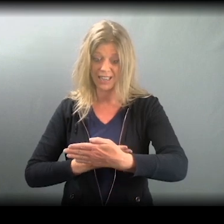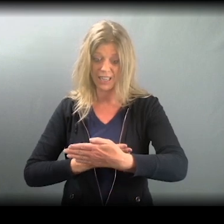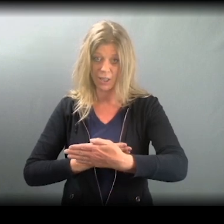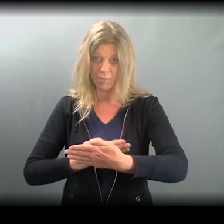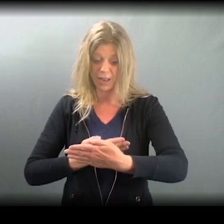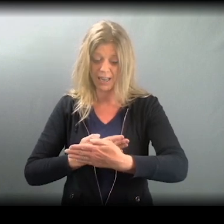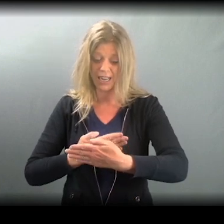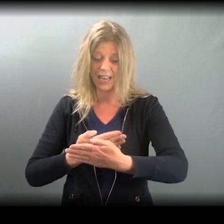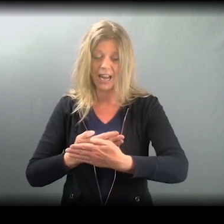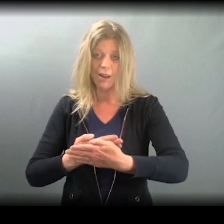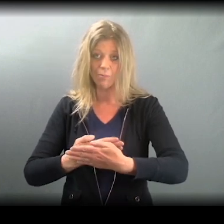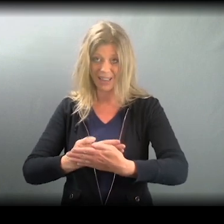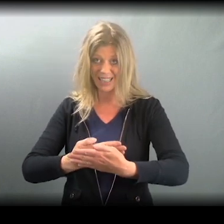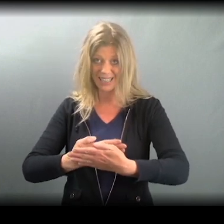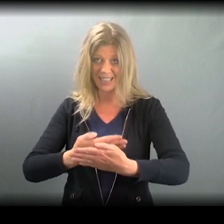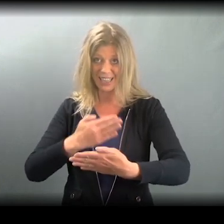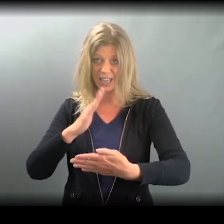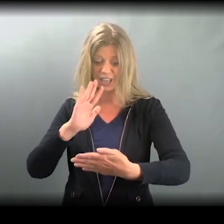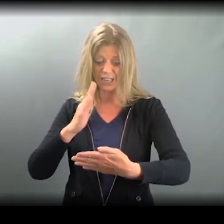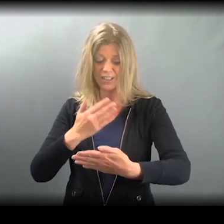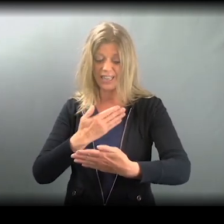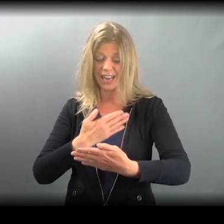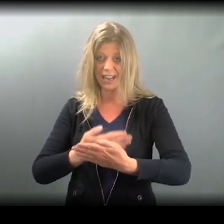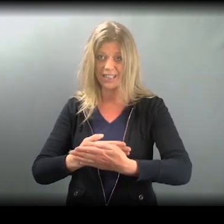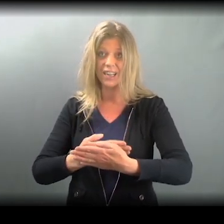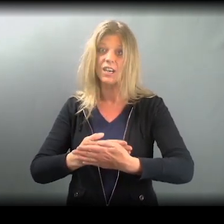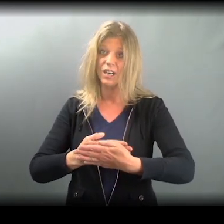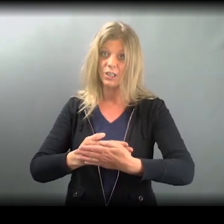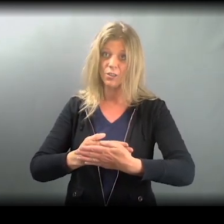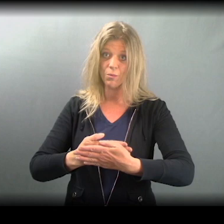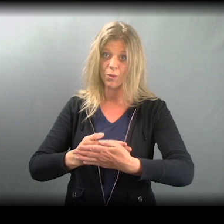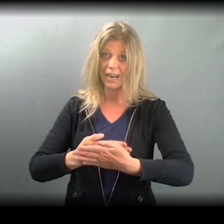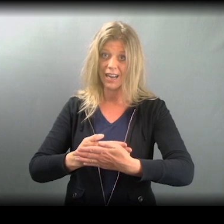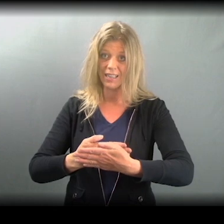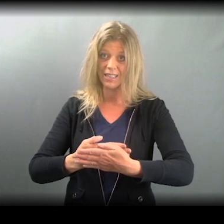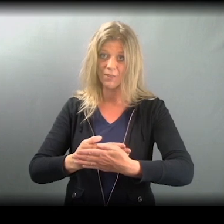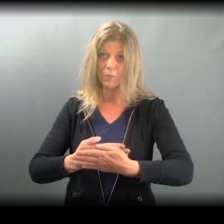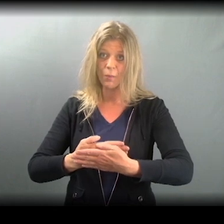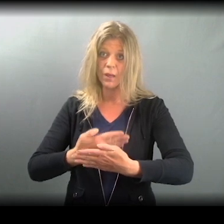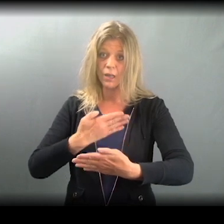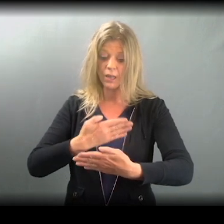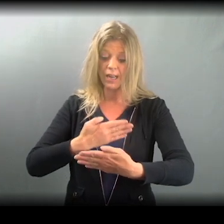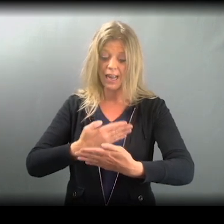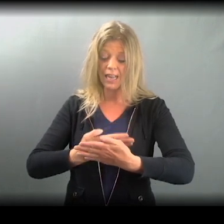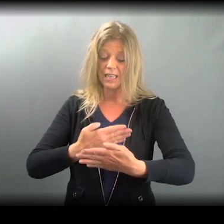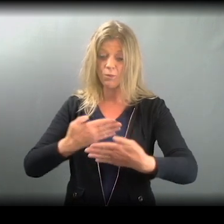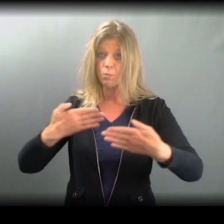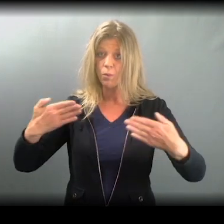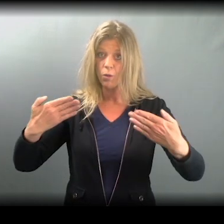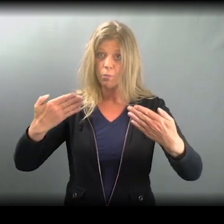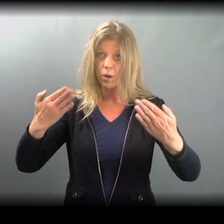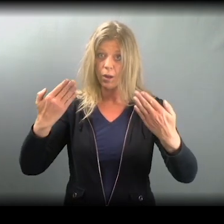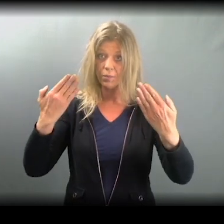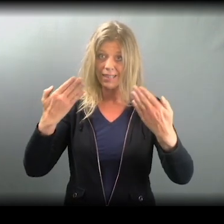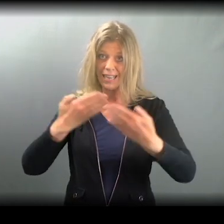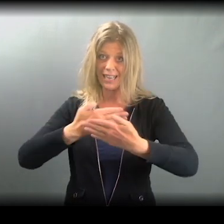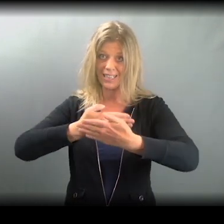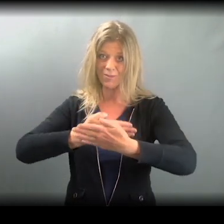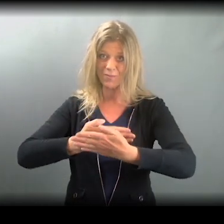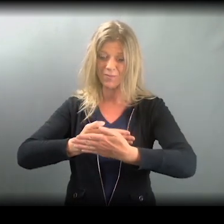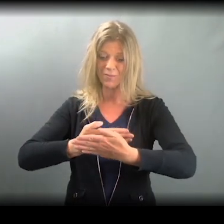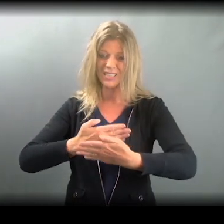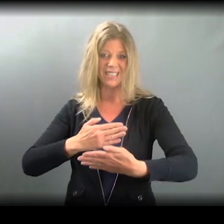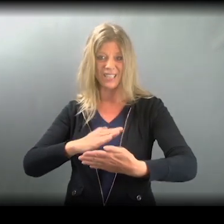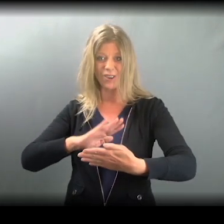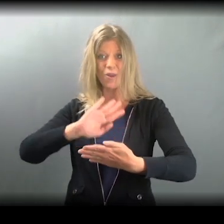and your body, and place your lead hand on your support hand ending with both palms in. So,